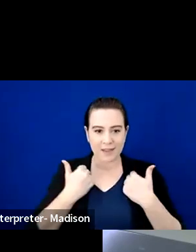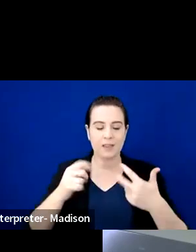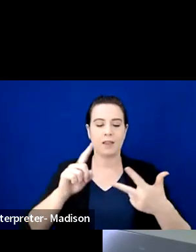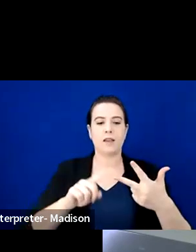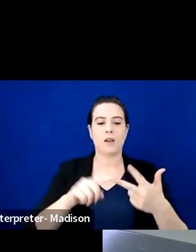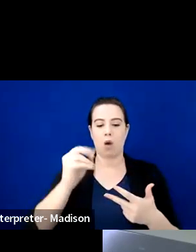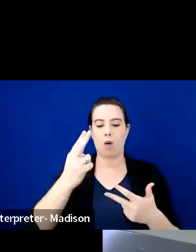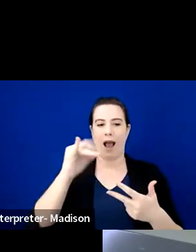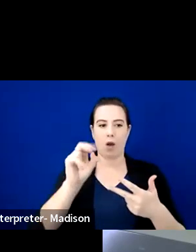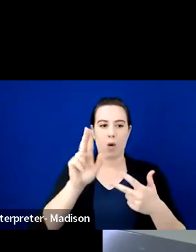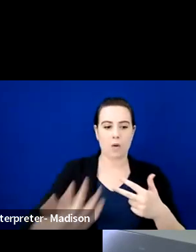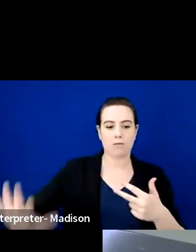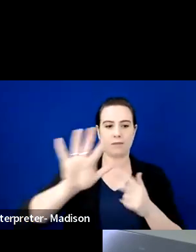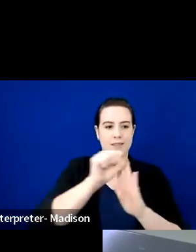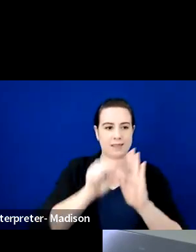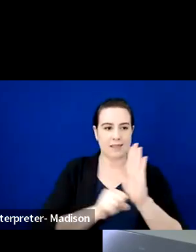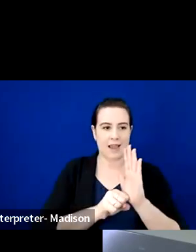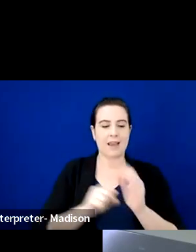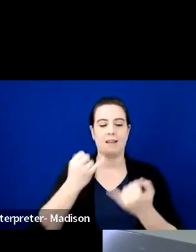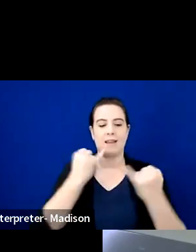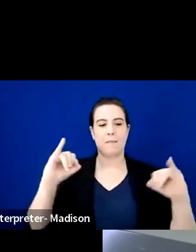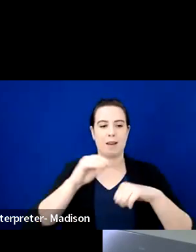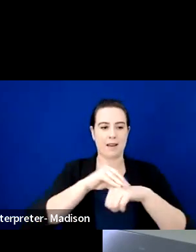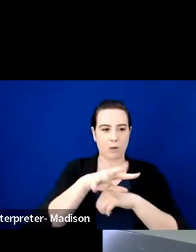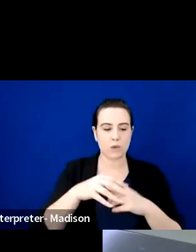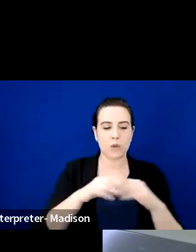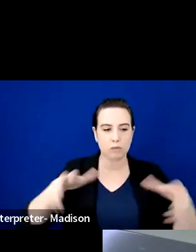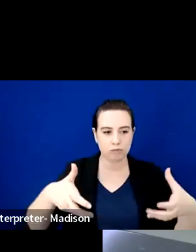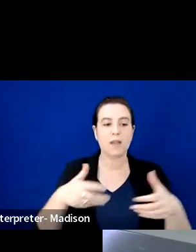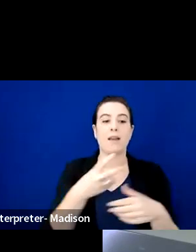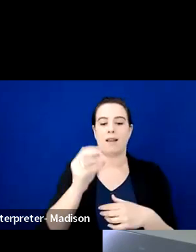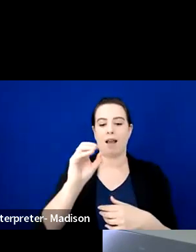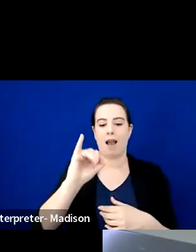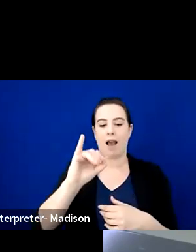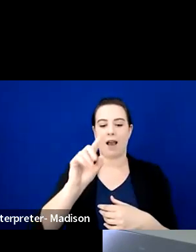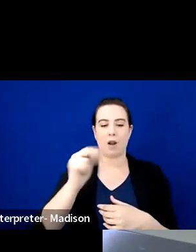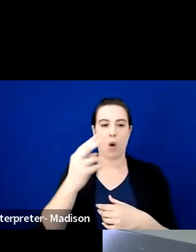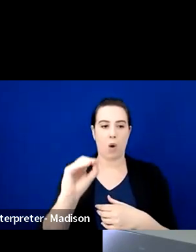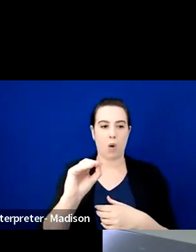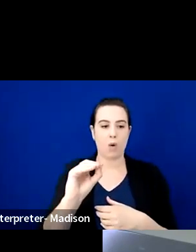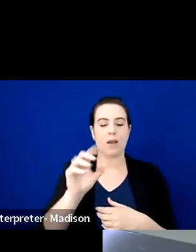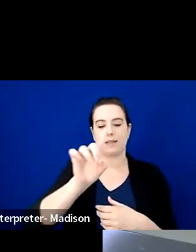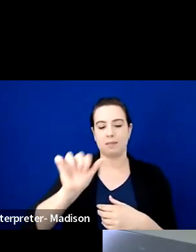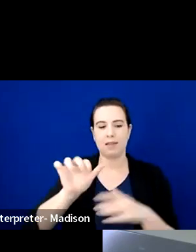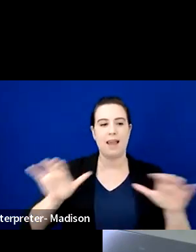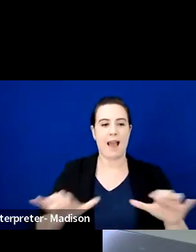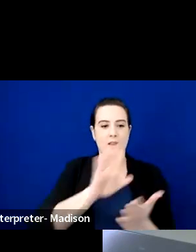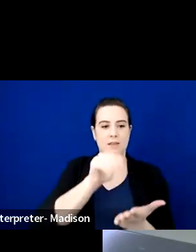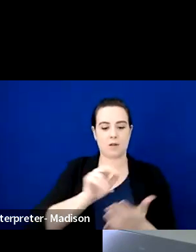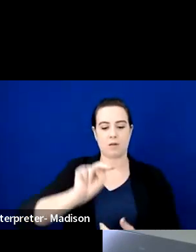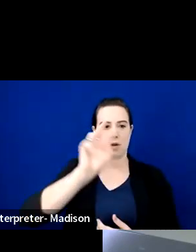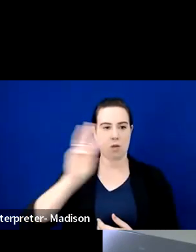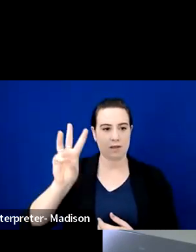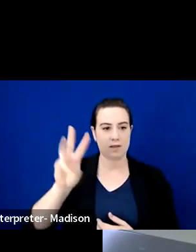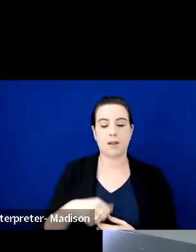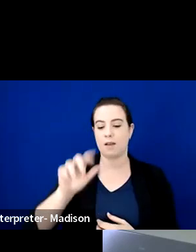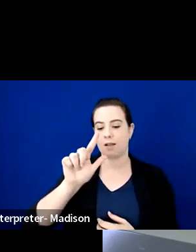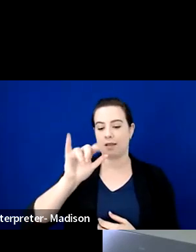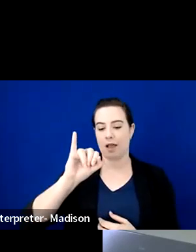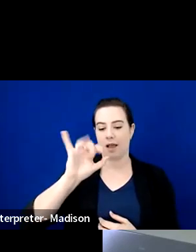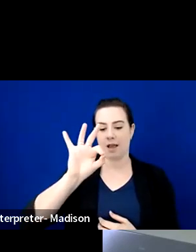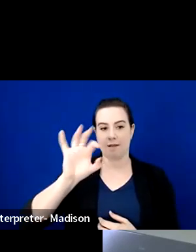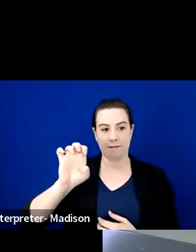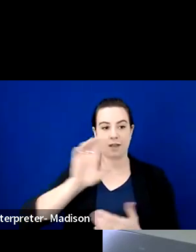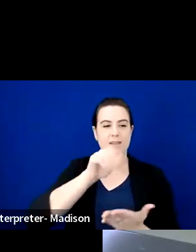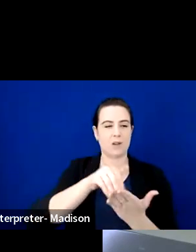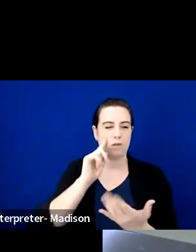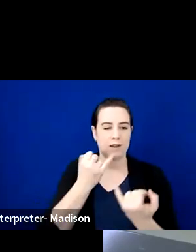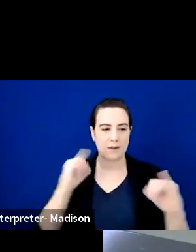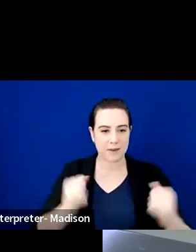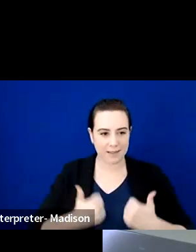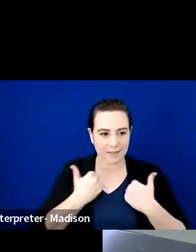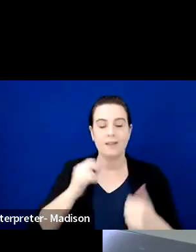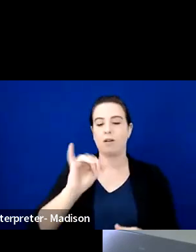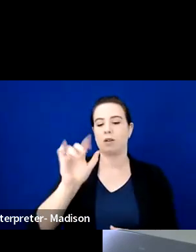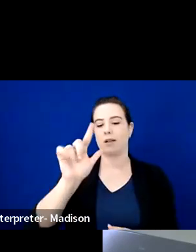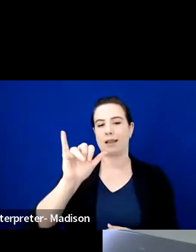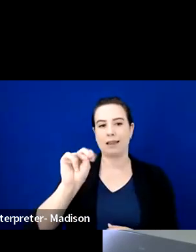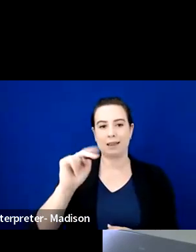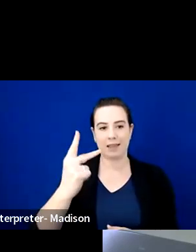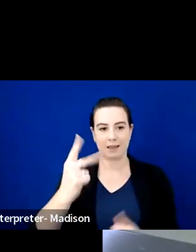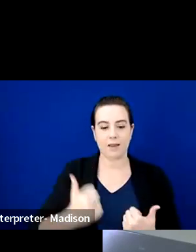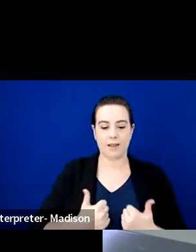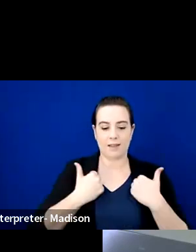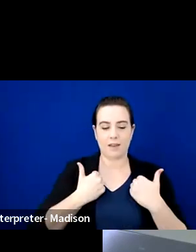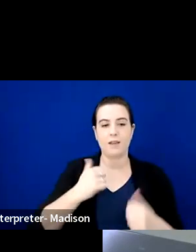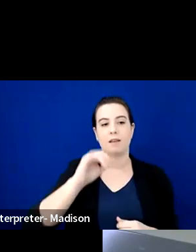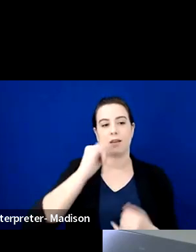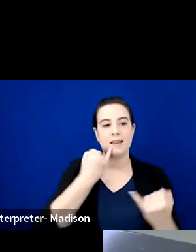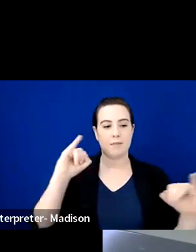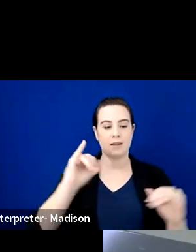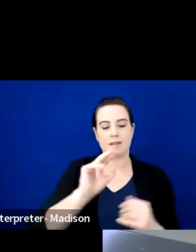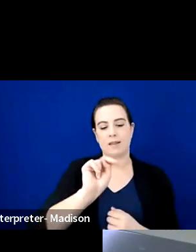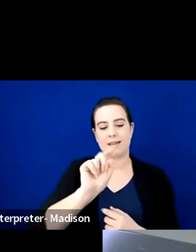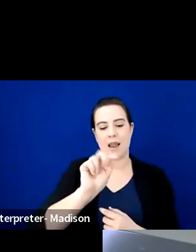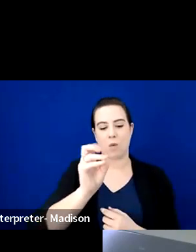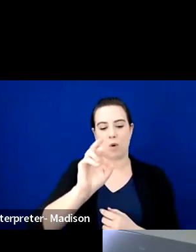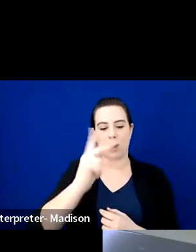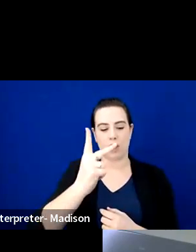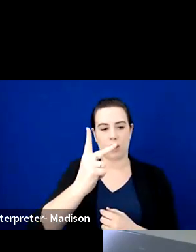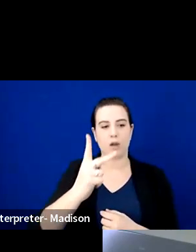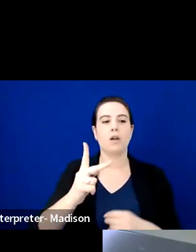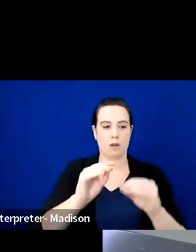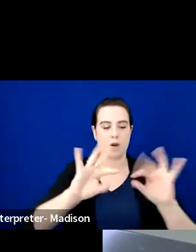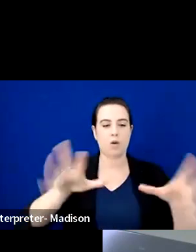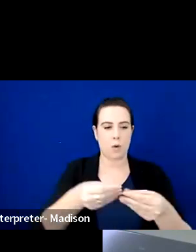So when we reached out to those states, we reached out really specifically to people who could represent that diversity: And in Ohio, we connected with the access center for independent living.